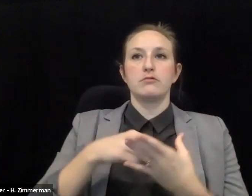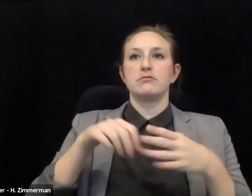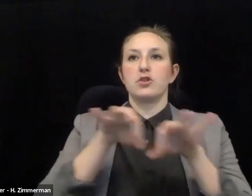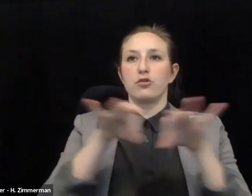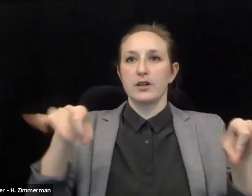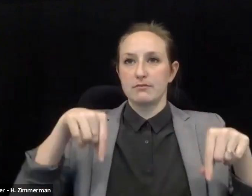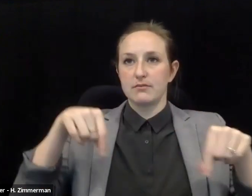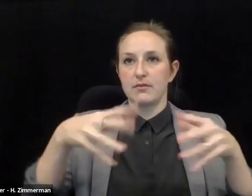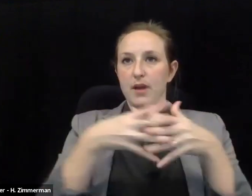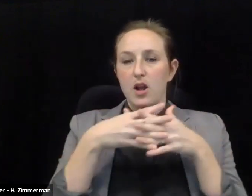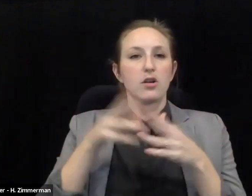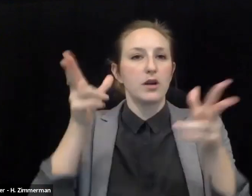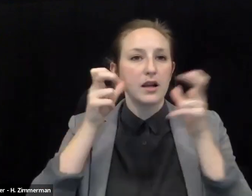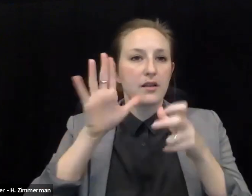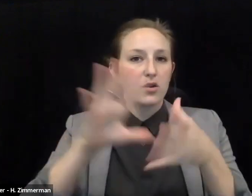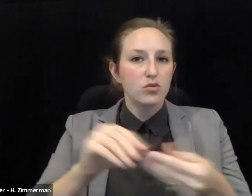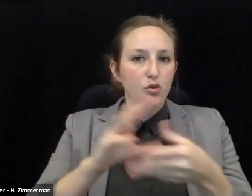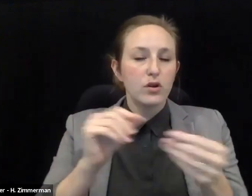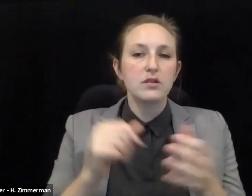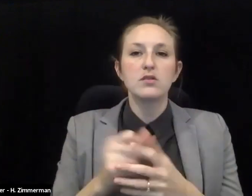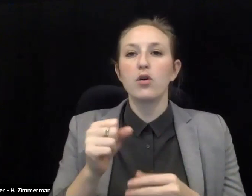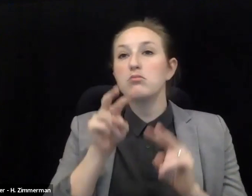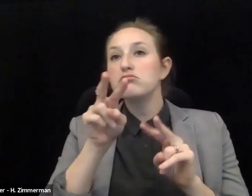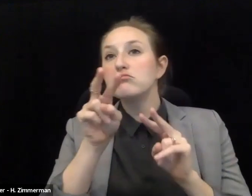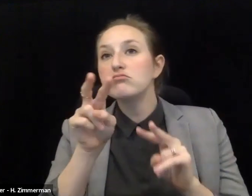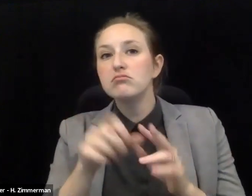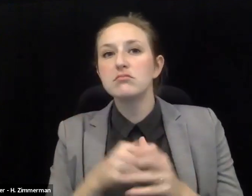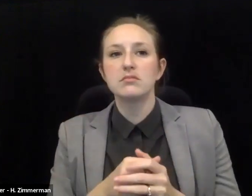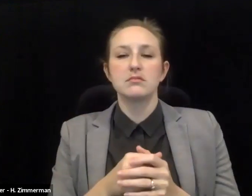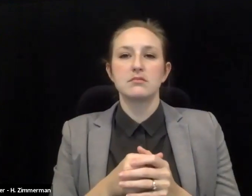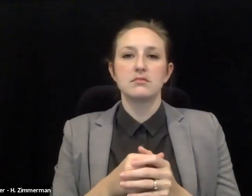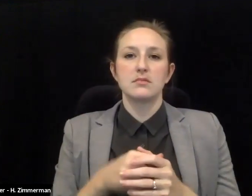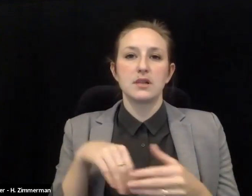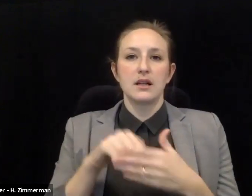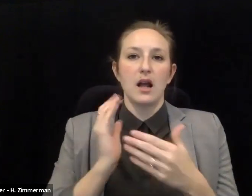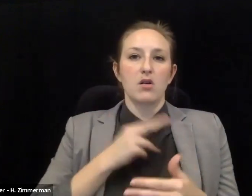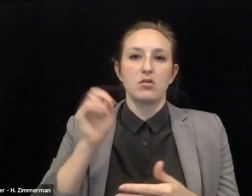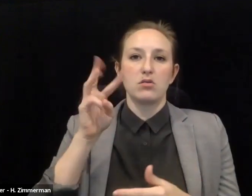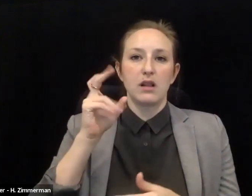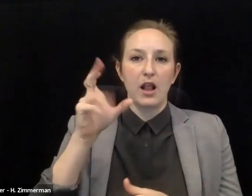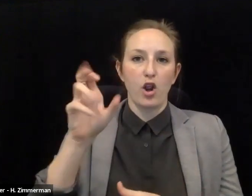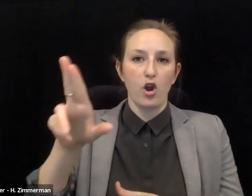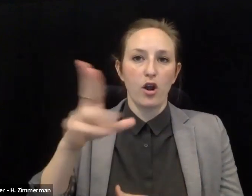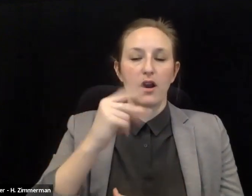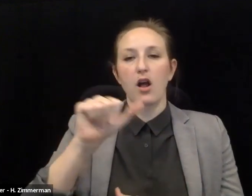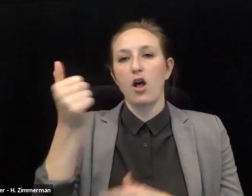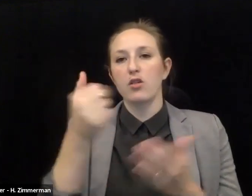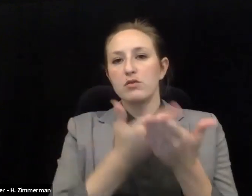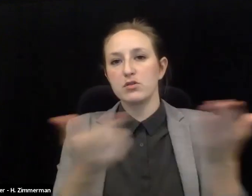get to hear their story so keep an eye out our in our newsletter and our other resources. Let us know